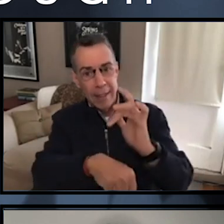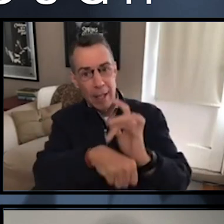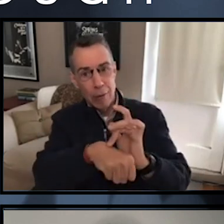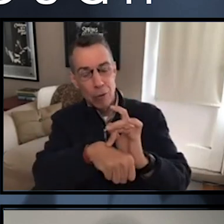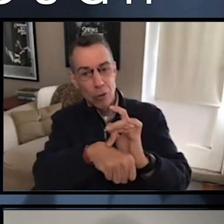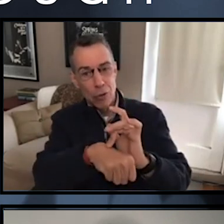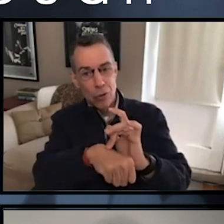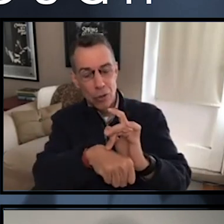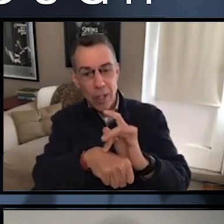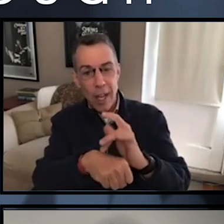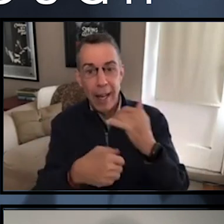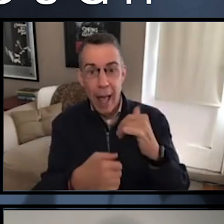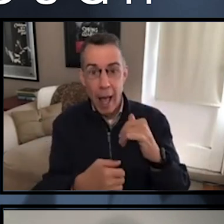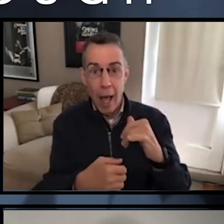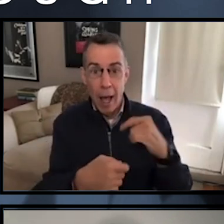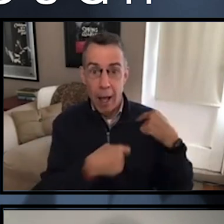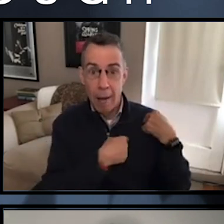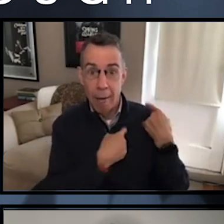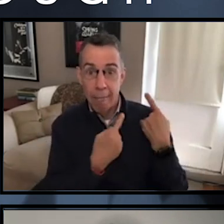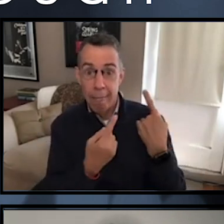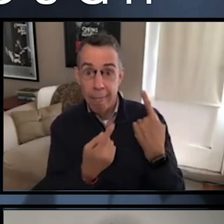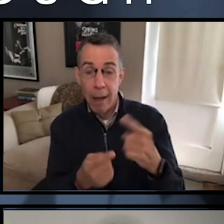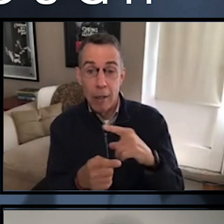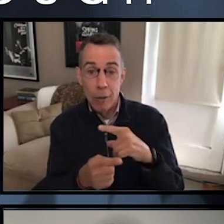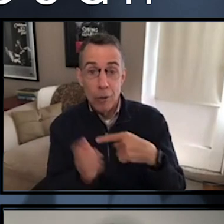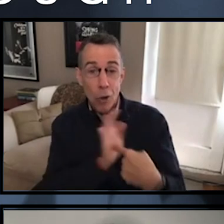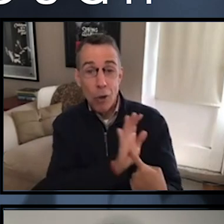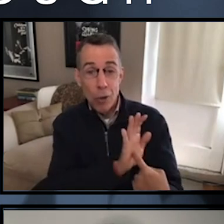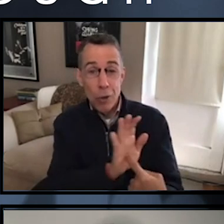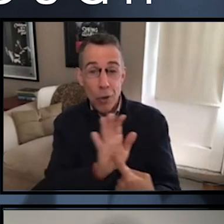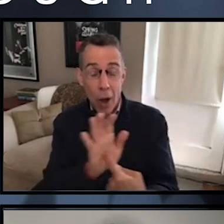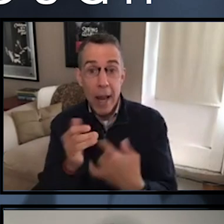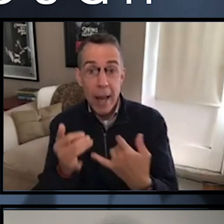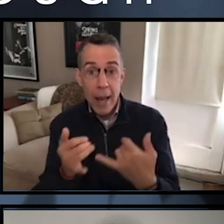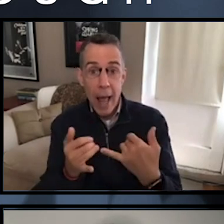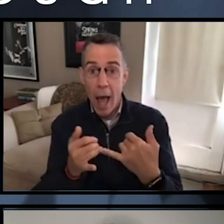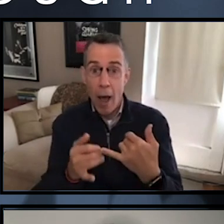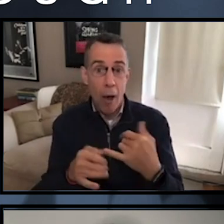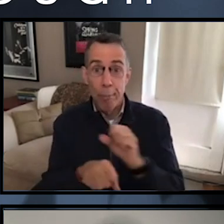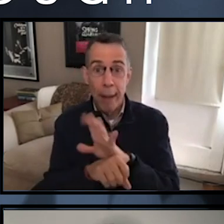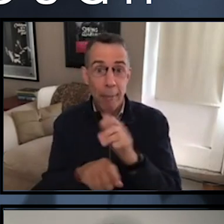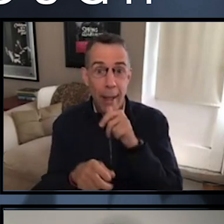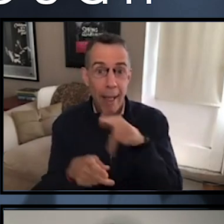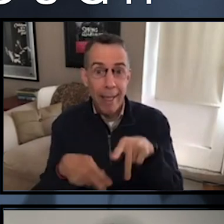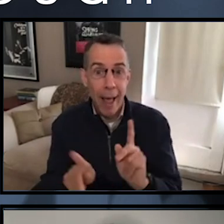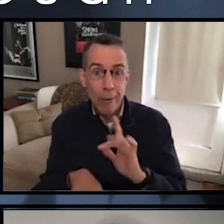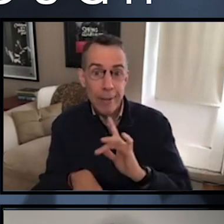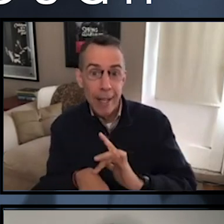we've been showing it, which is primarily during a pandemic where touch is prohibited. And I think it's, as you said, it's something that we've all